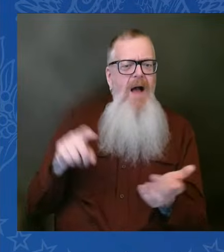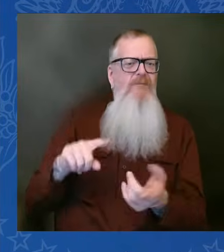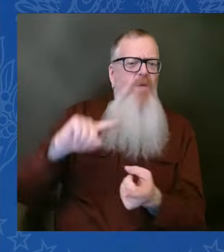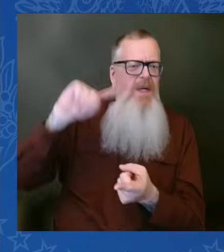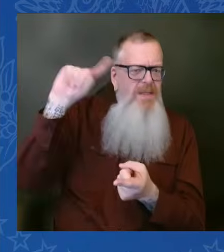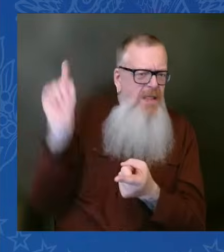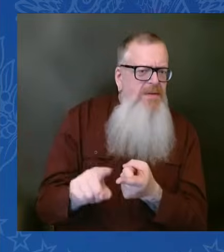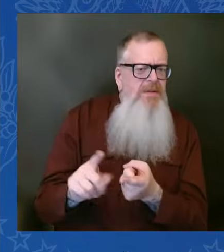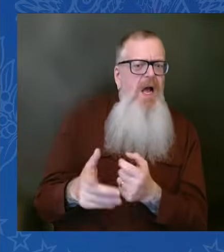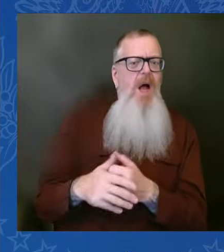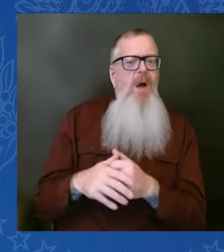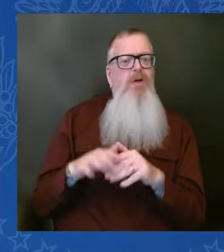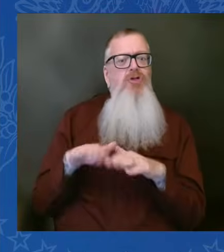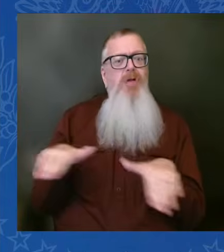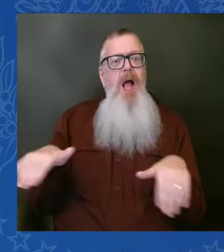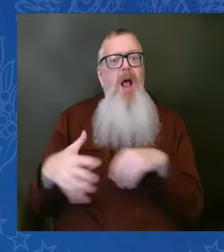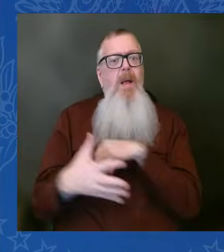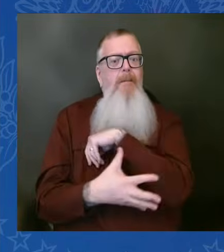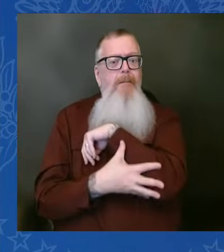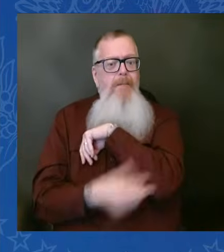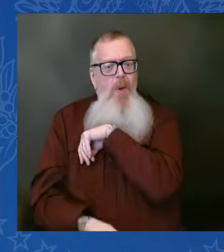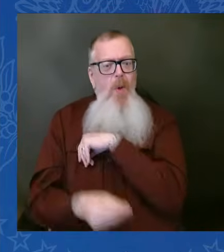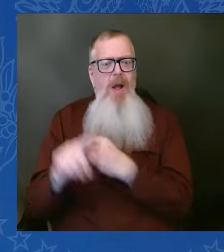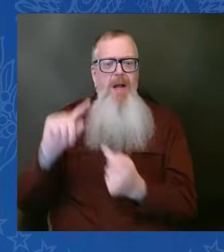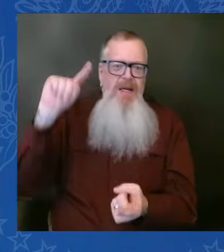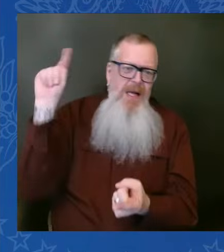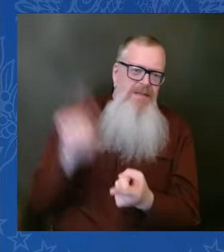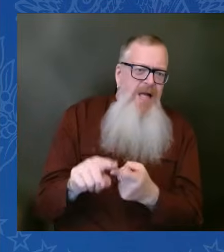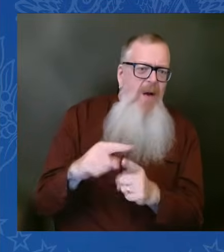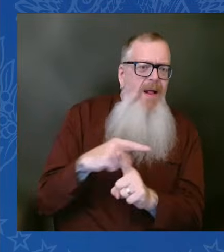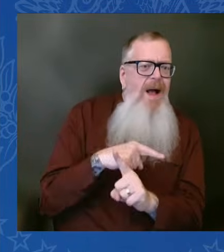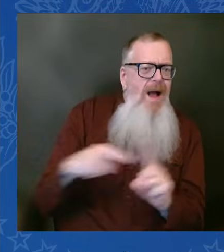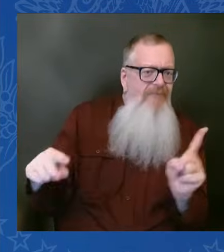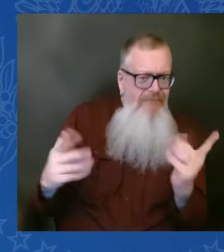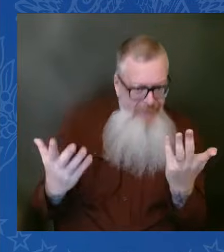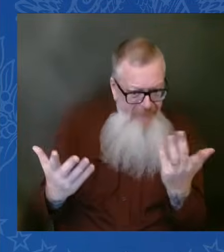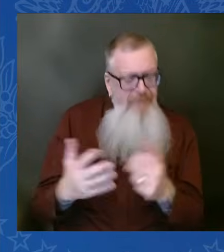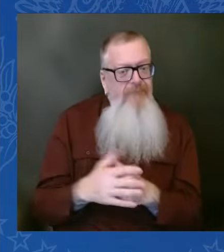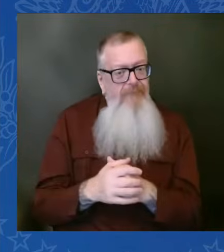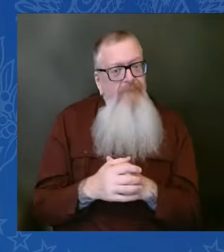More women can go back to work. More women can grow the economy. Expanded tax credits to make health insurance